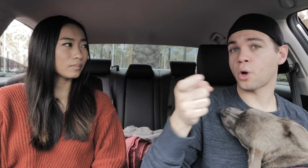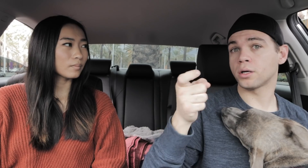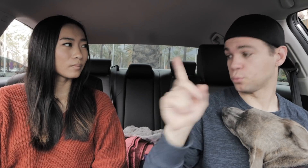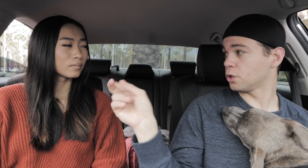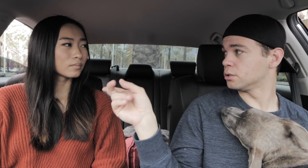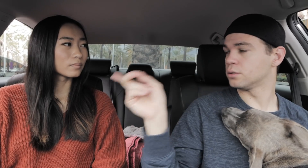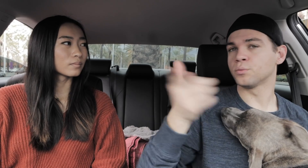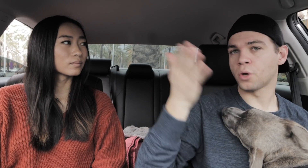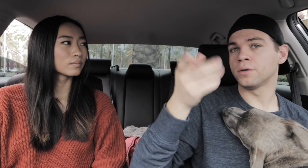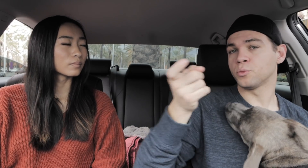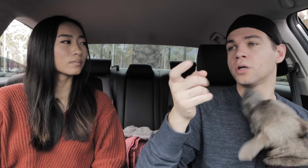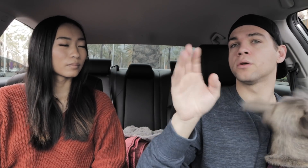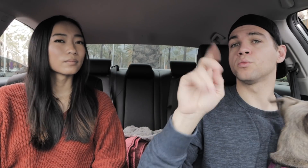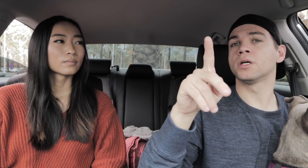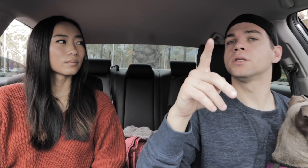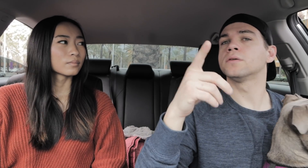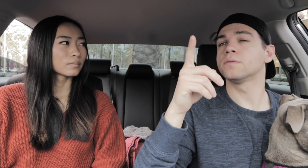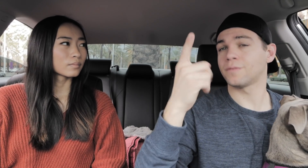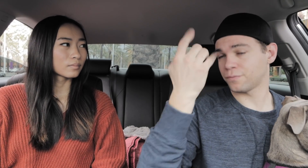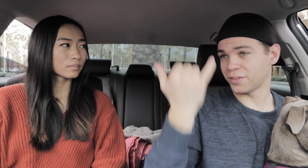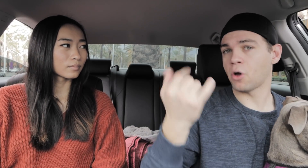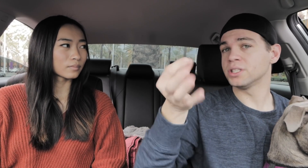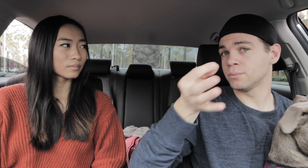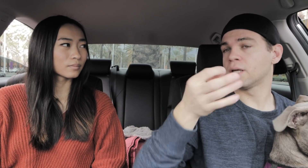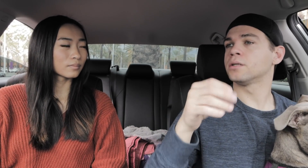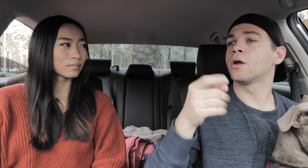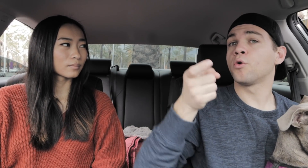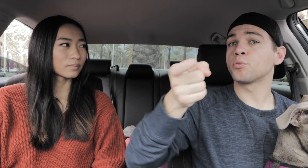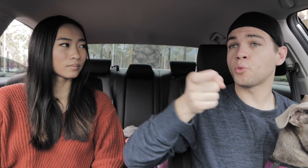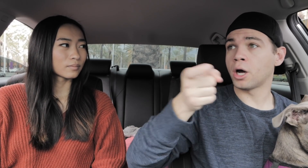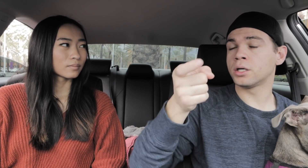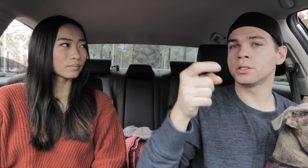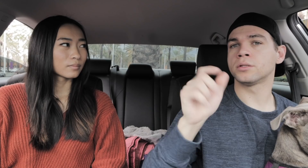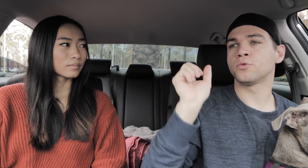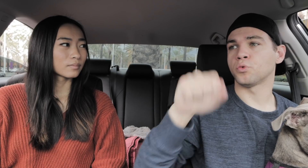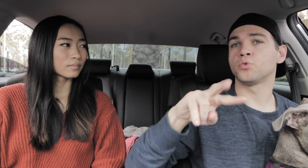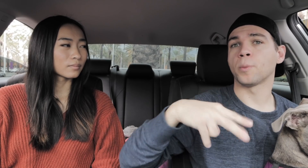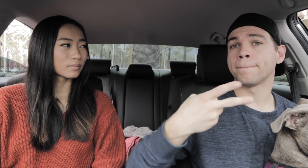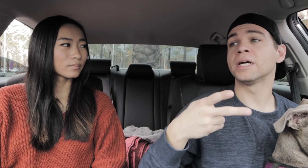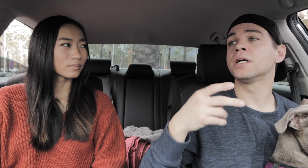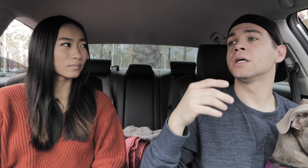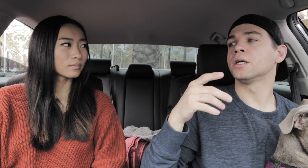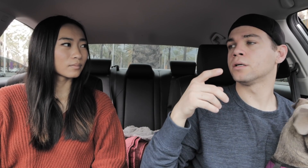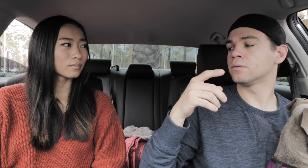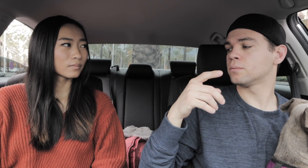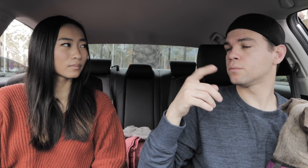but as the same example as run(manage) run(working), right, okay